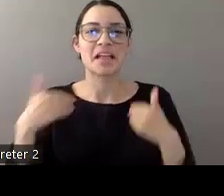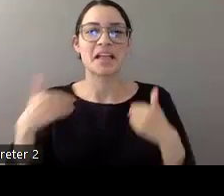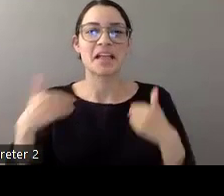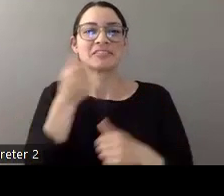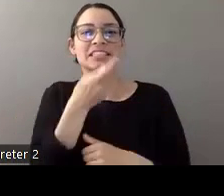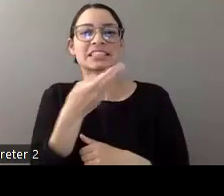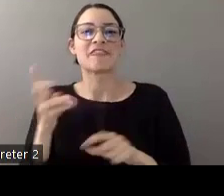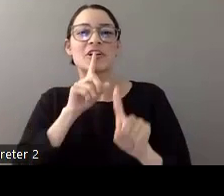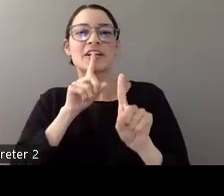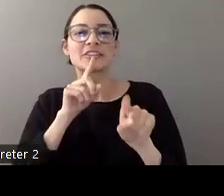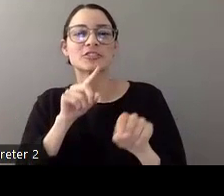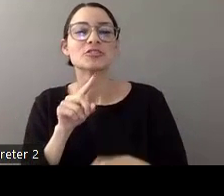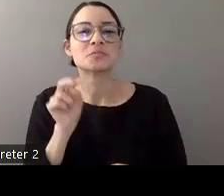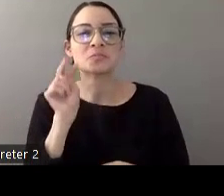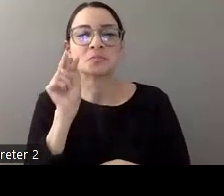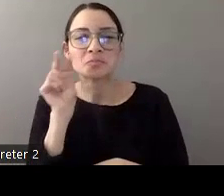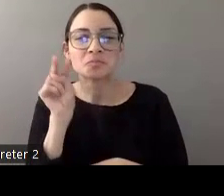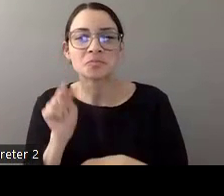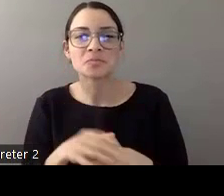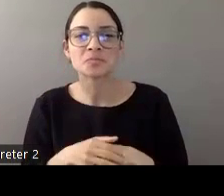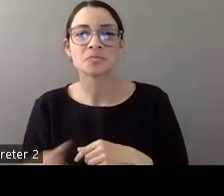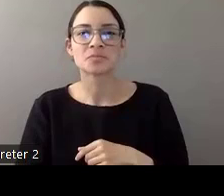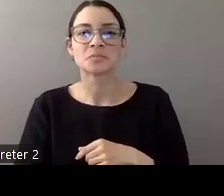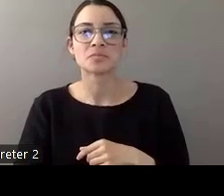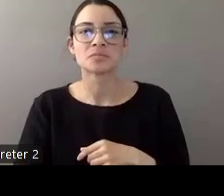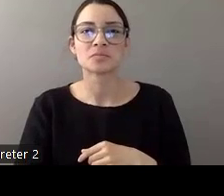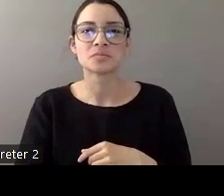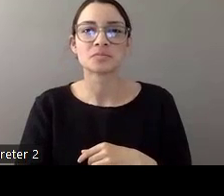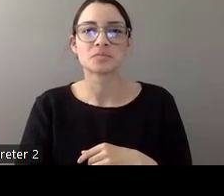And so, I will go onto the next slide